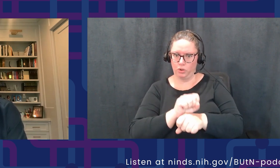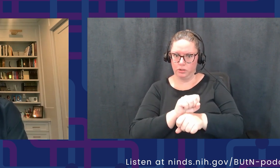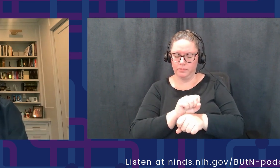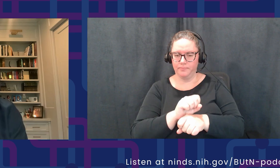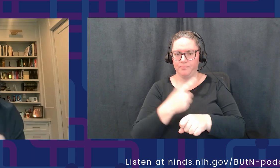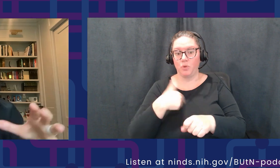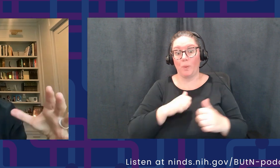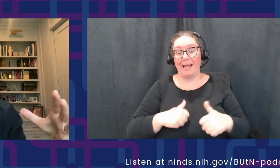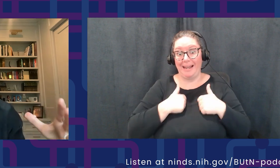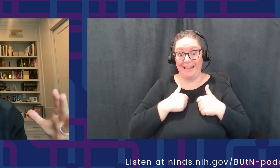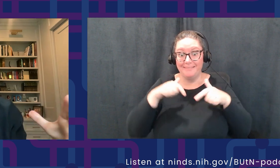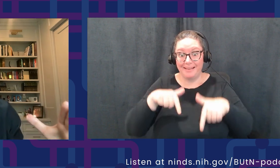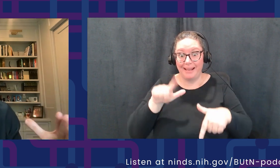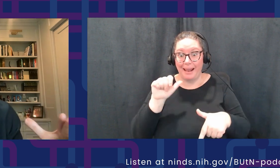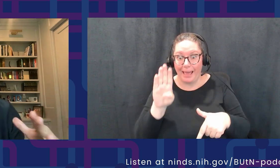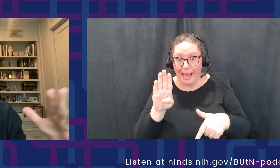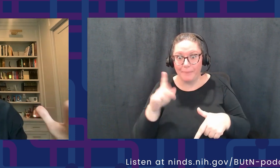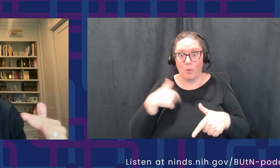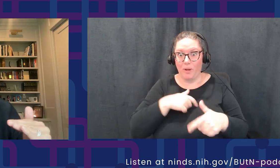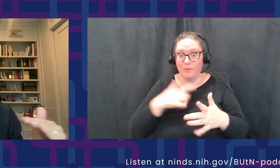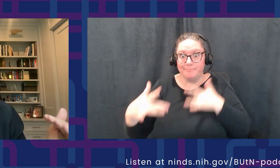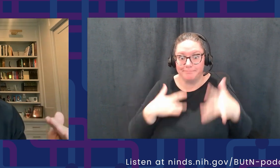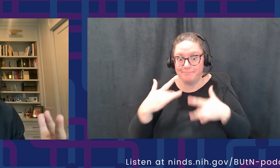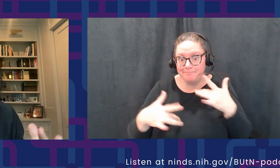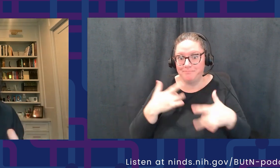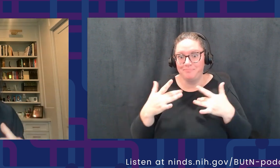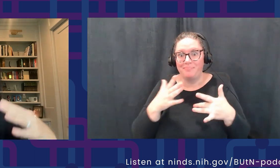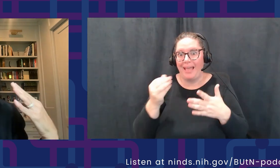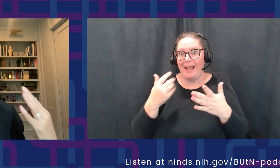You know, we live in this lab and we're all excited and we all have